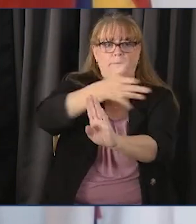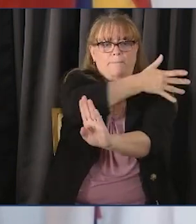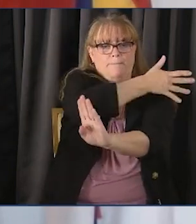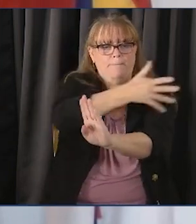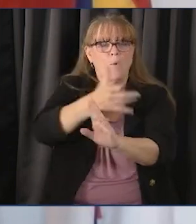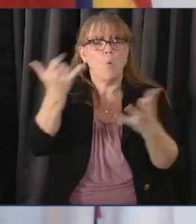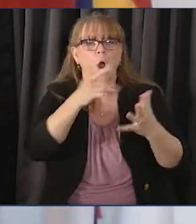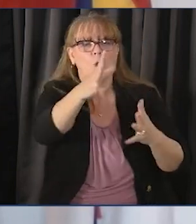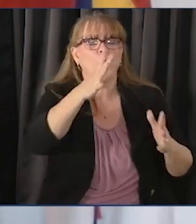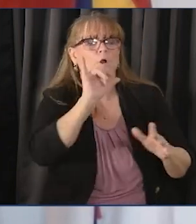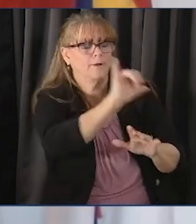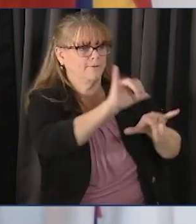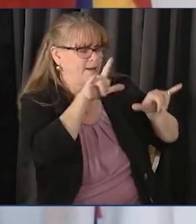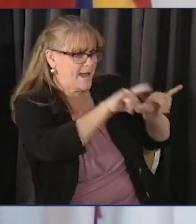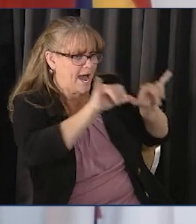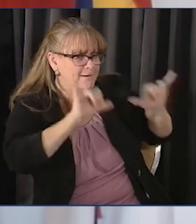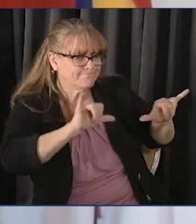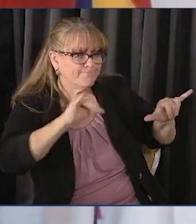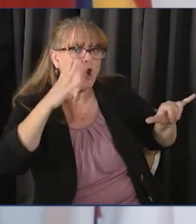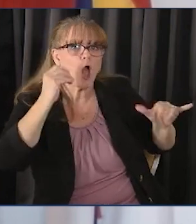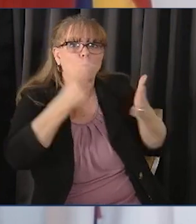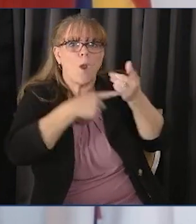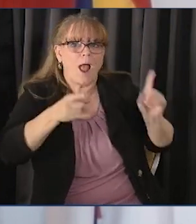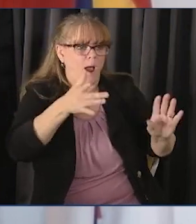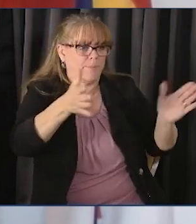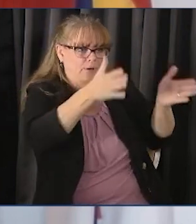the key thing we value is competence in all of our partners, I hope they really could